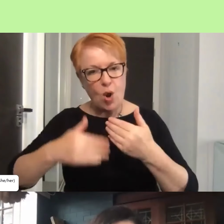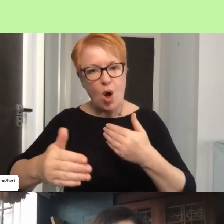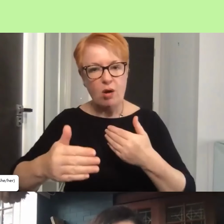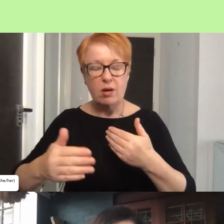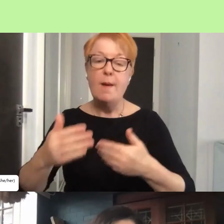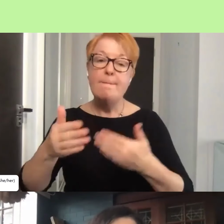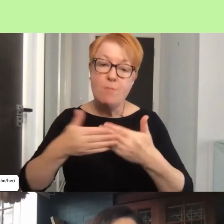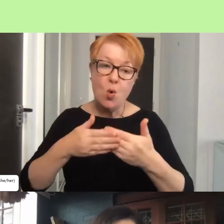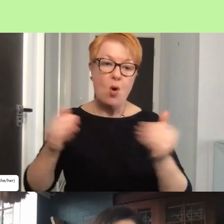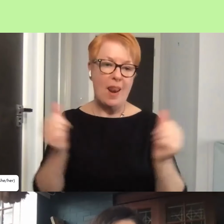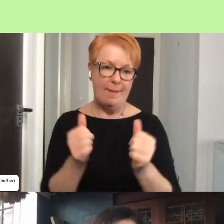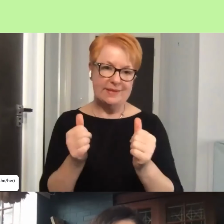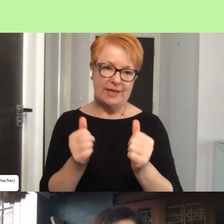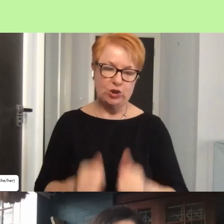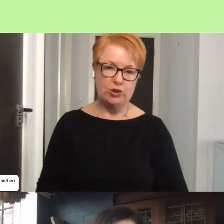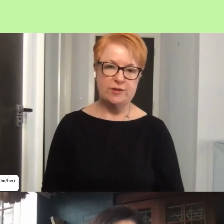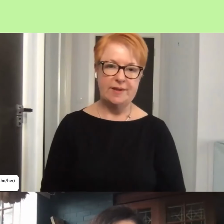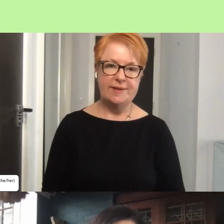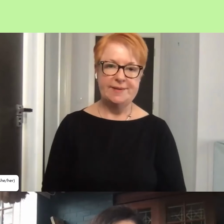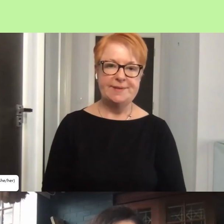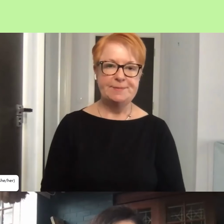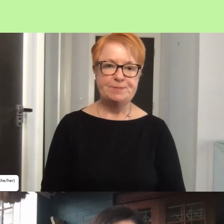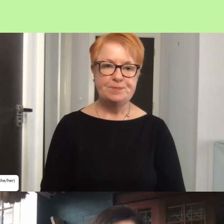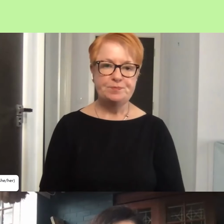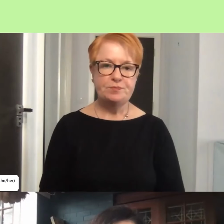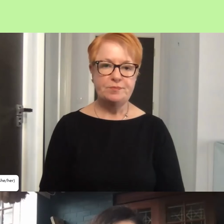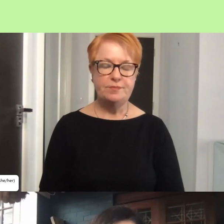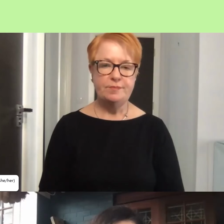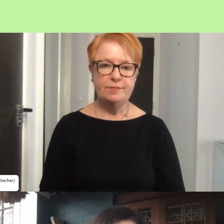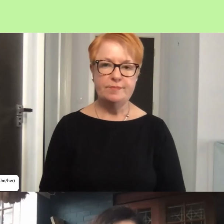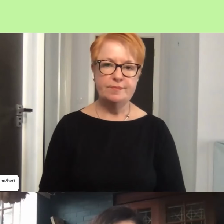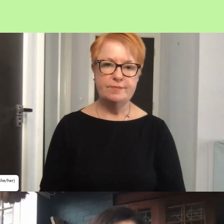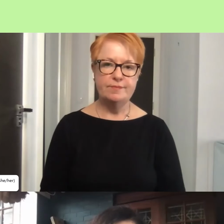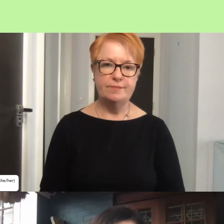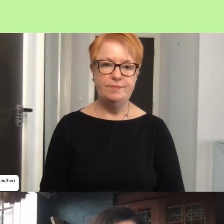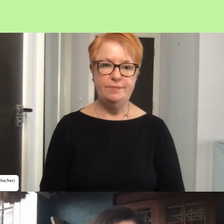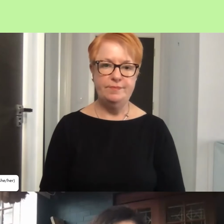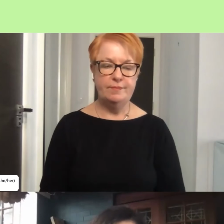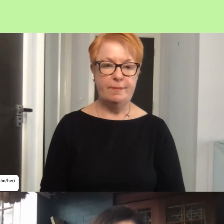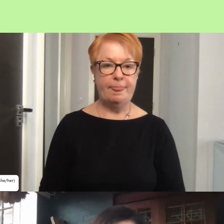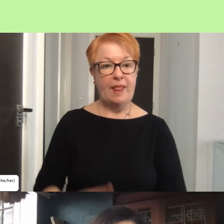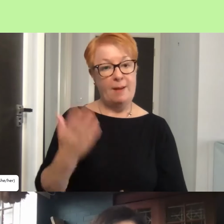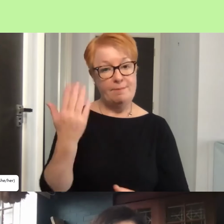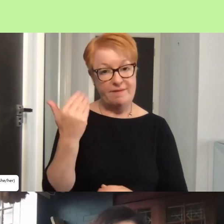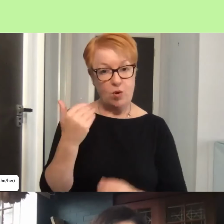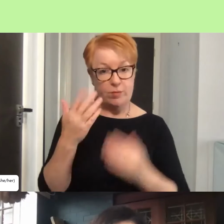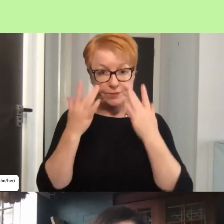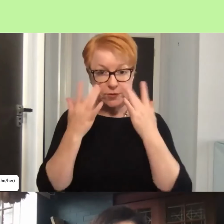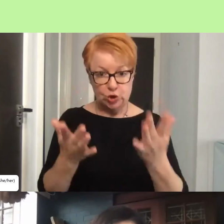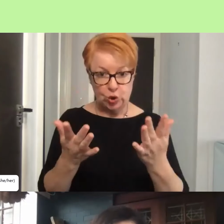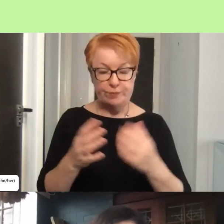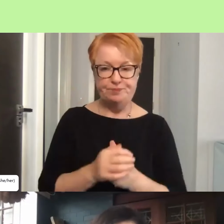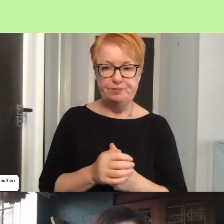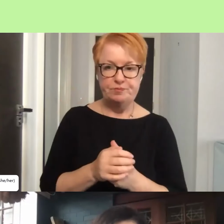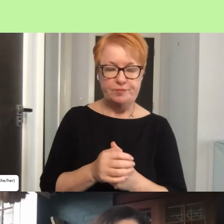For instance, the images that I showed of Zeinab and Jafar did a presentation in May